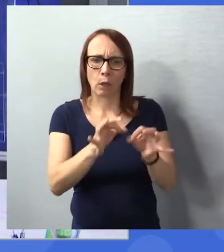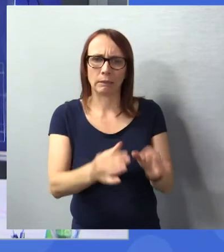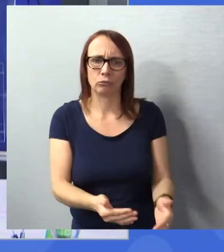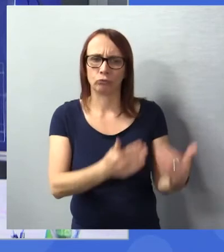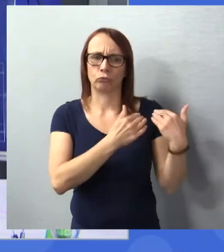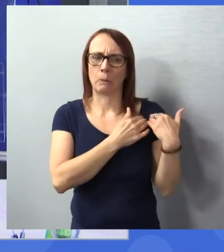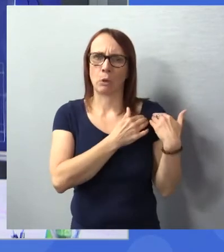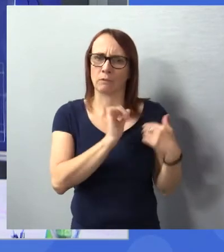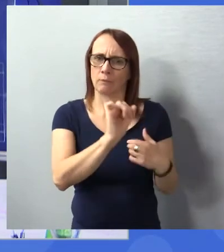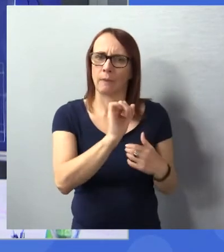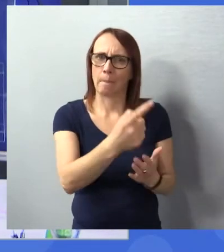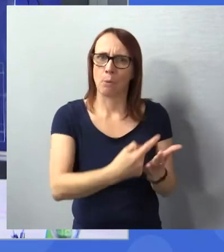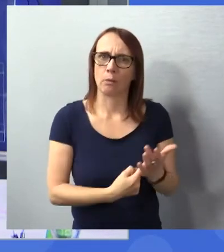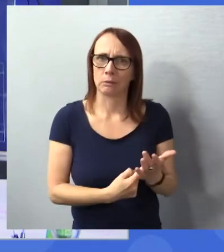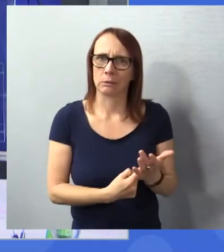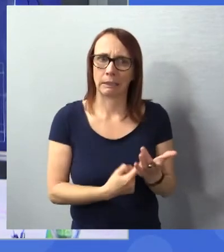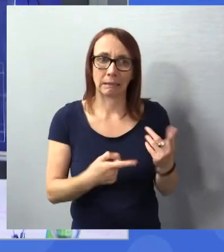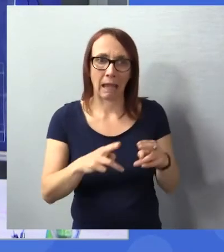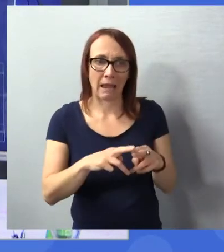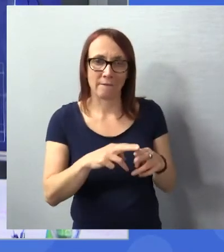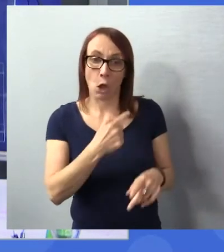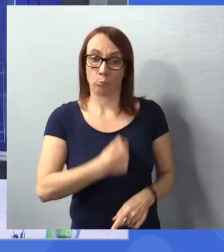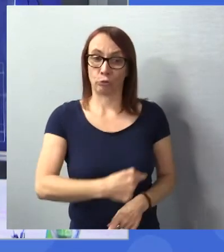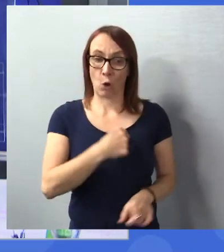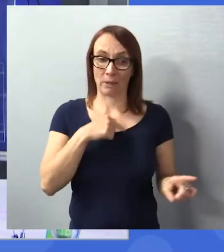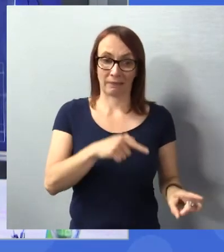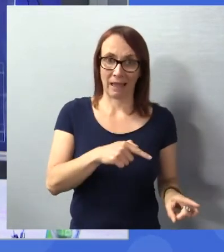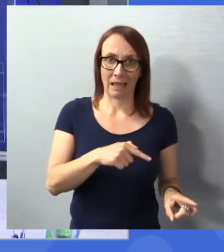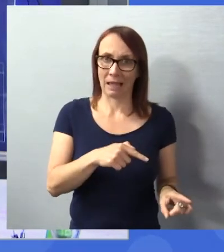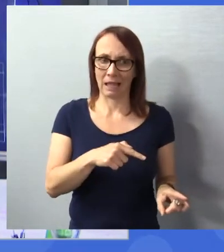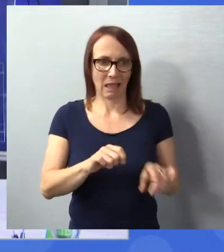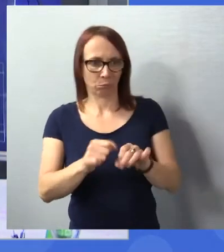through policies and broken promises and greater accessibility to information on